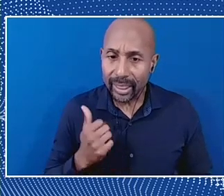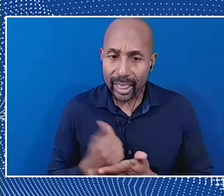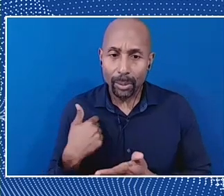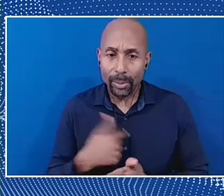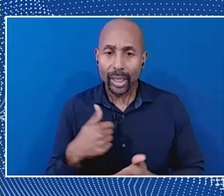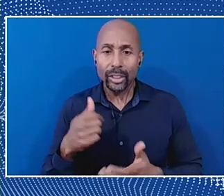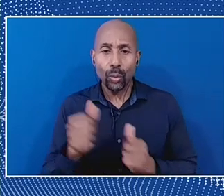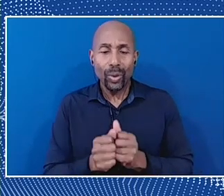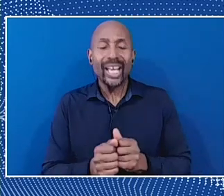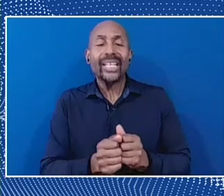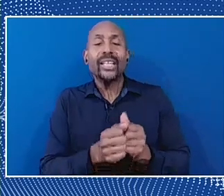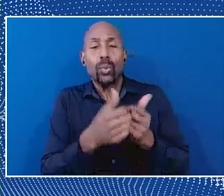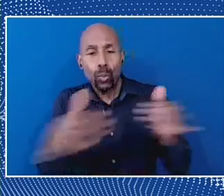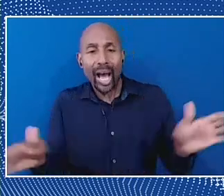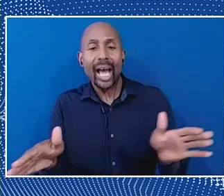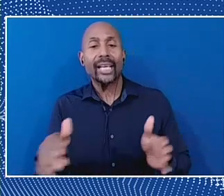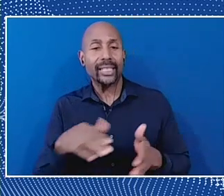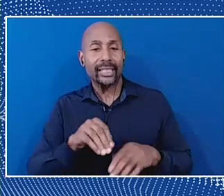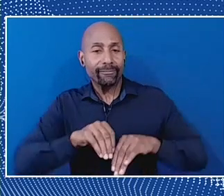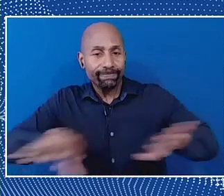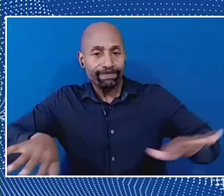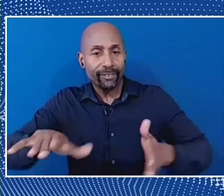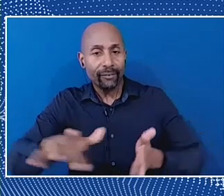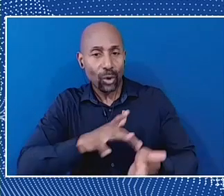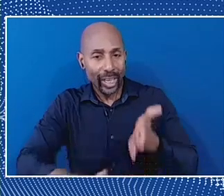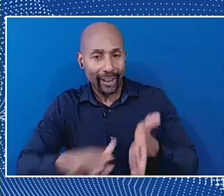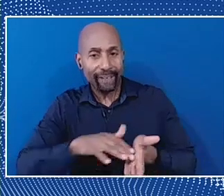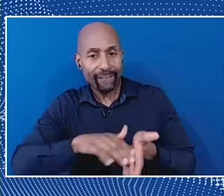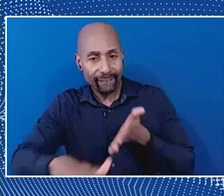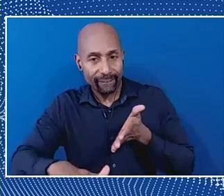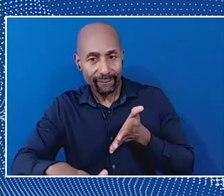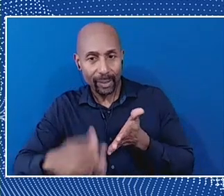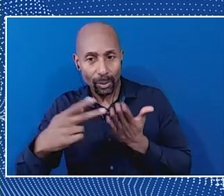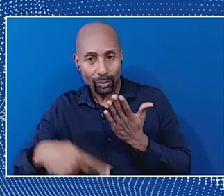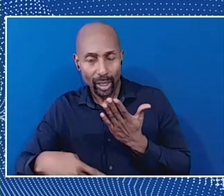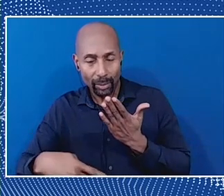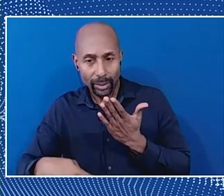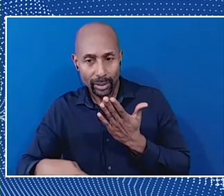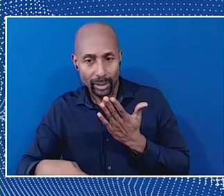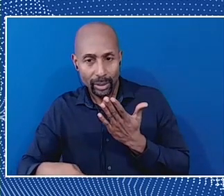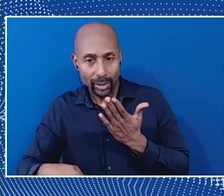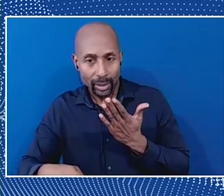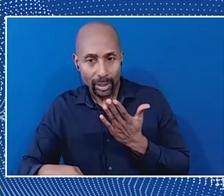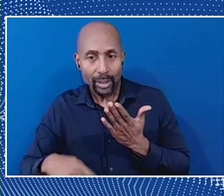That can potentially help many of the borrowers experiencing hardship today and in the past. Thank you.